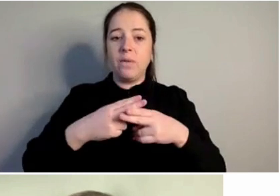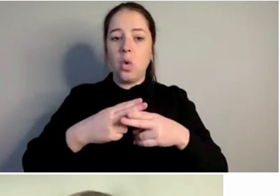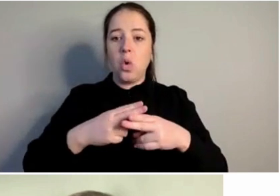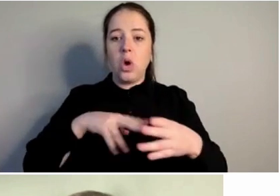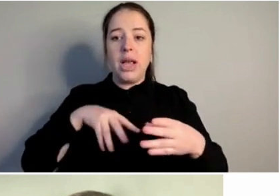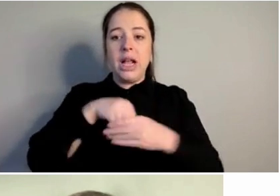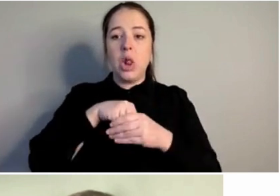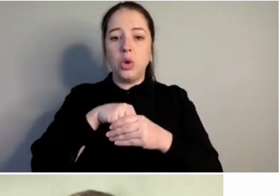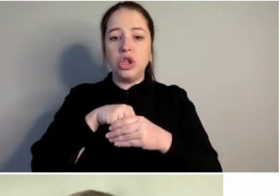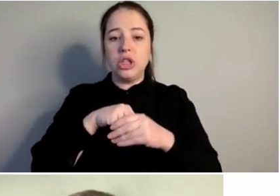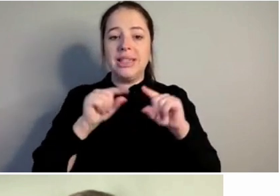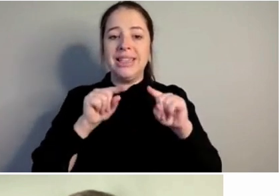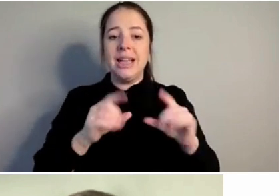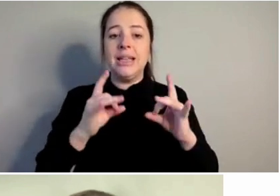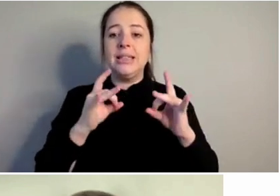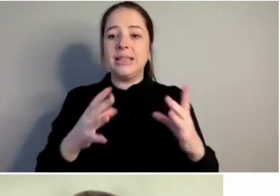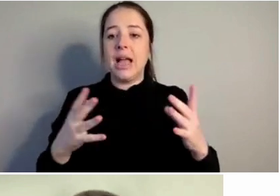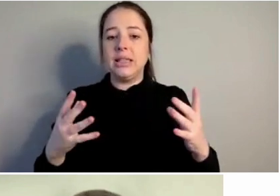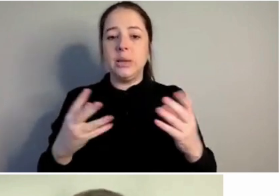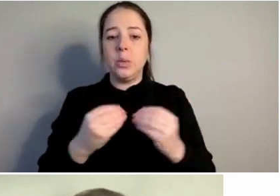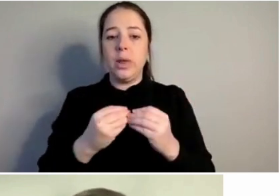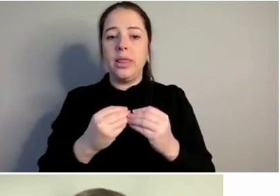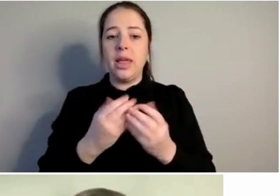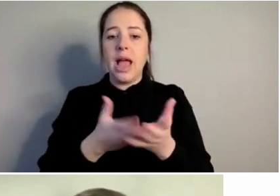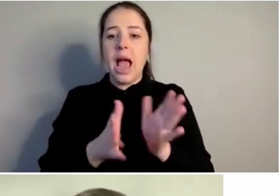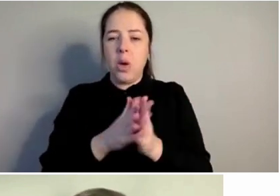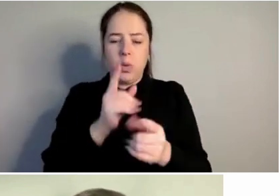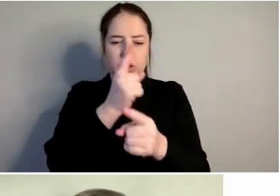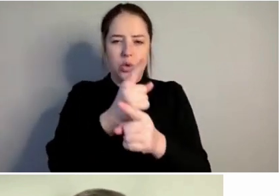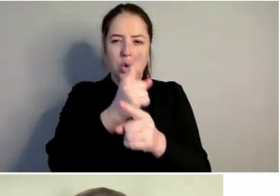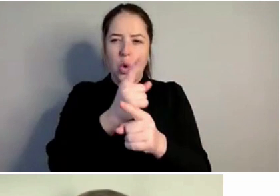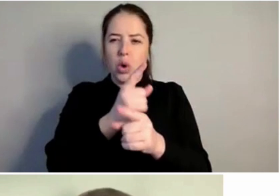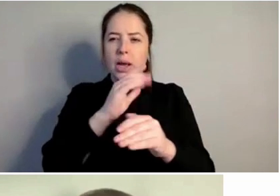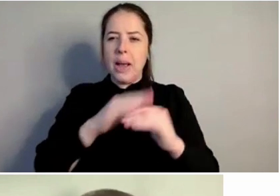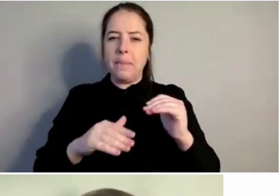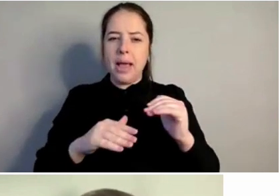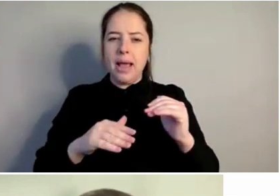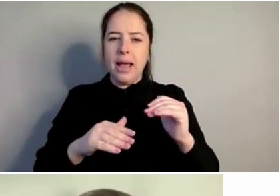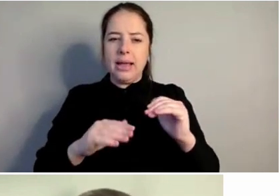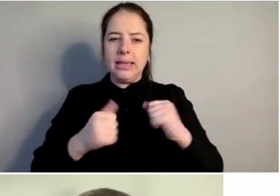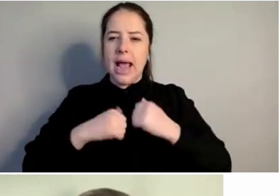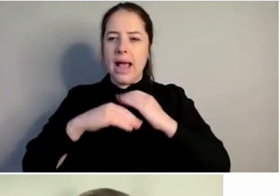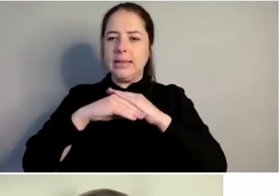is starting with the way we talk about the deficit narrative, essentially.